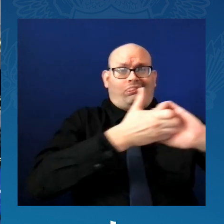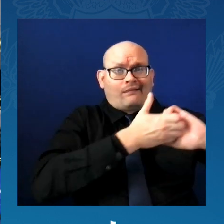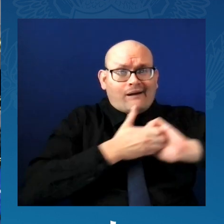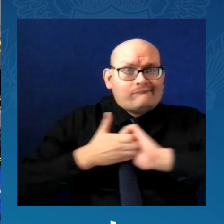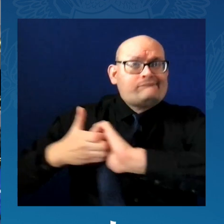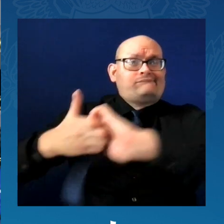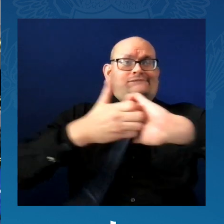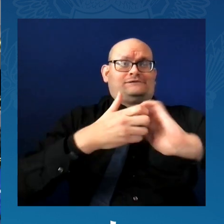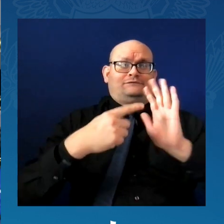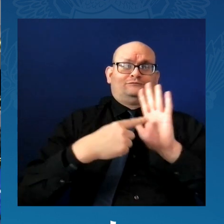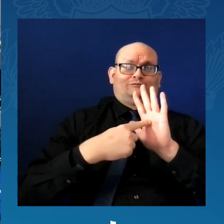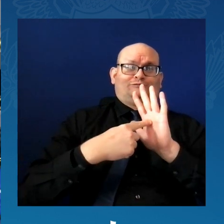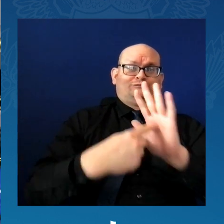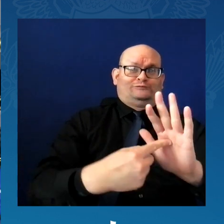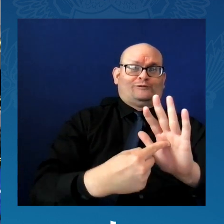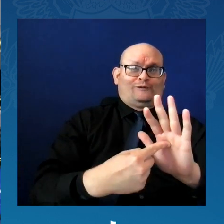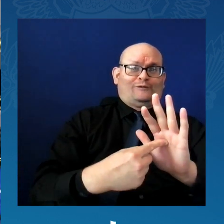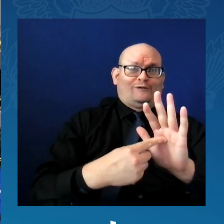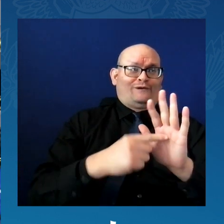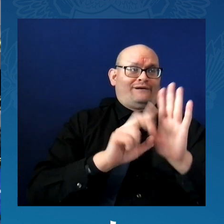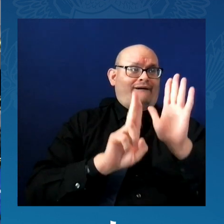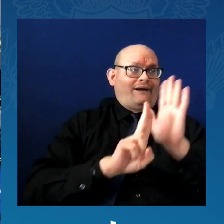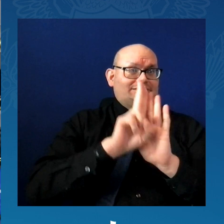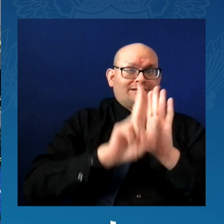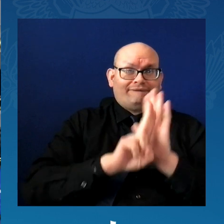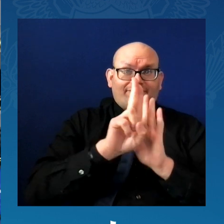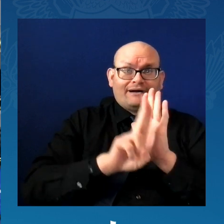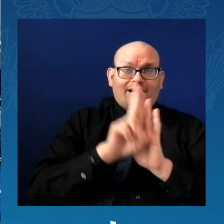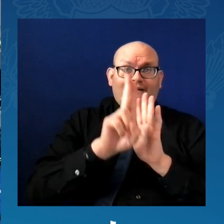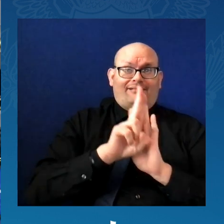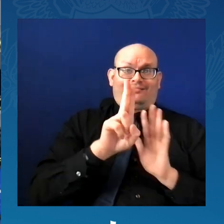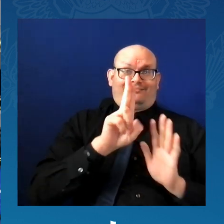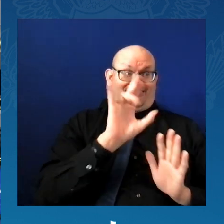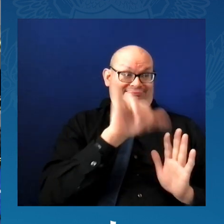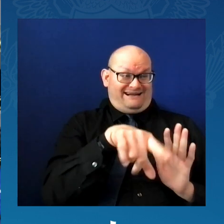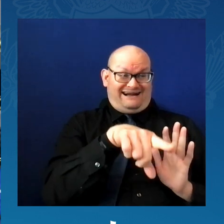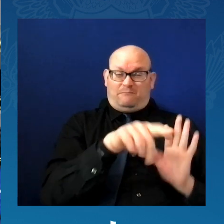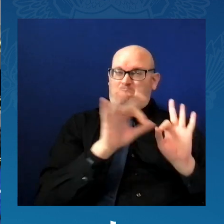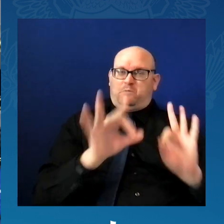Together, we can truly make a real and sustainable impact